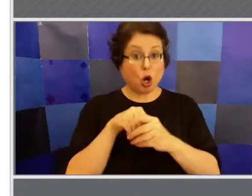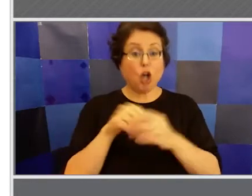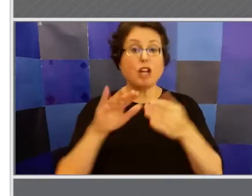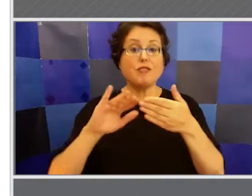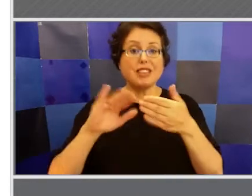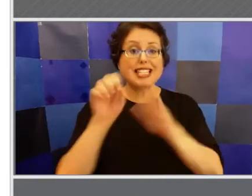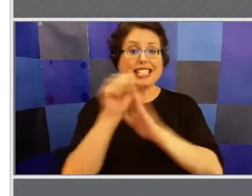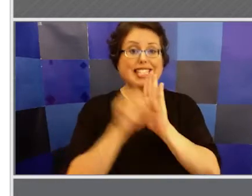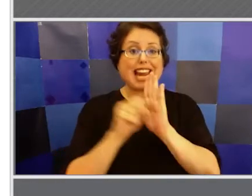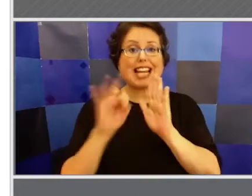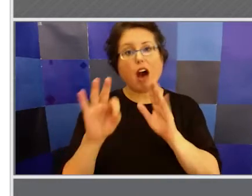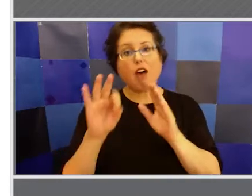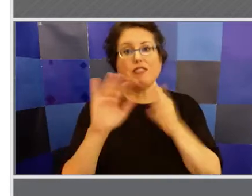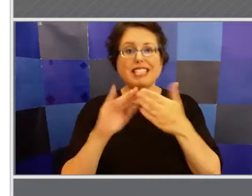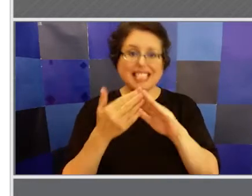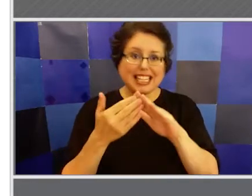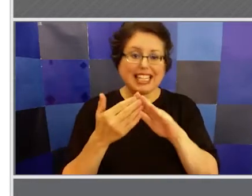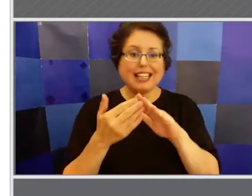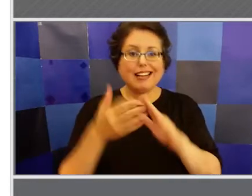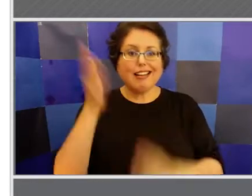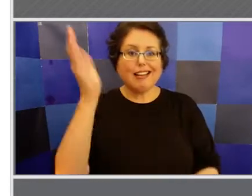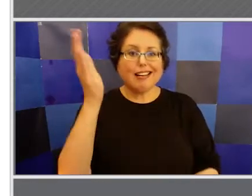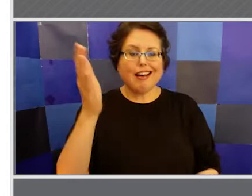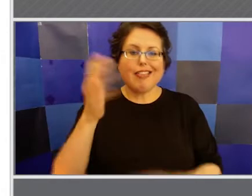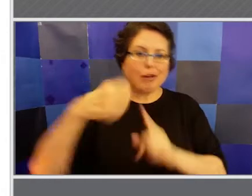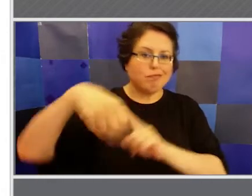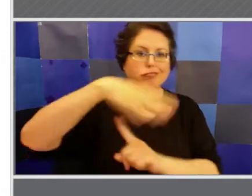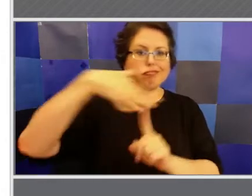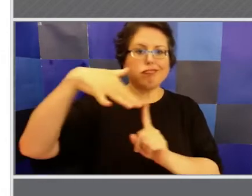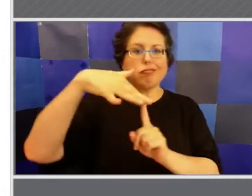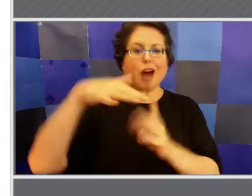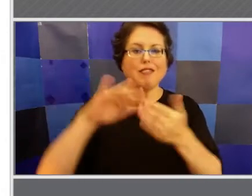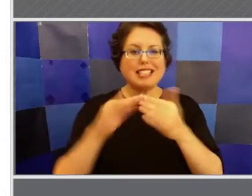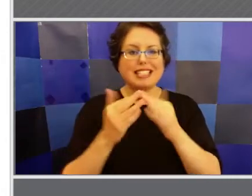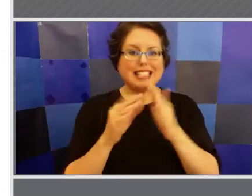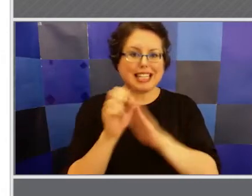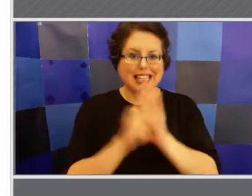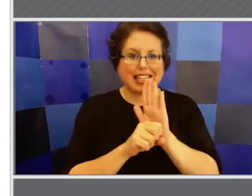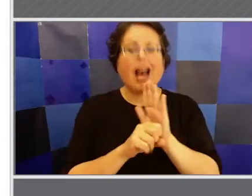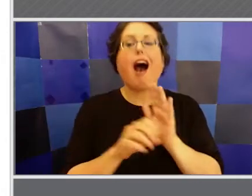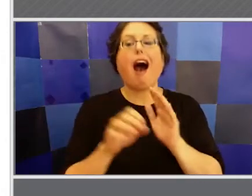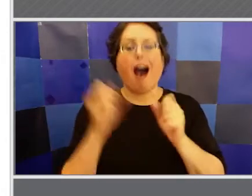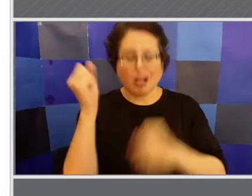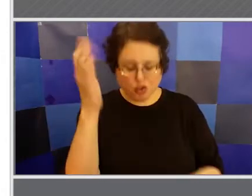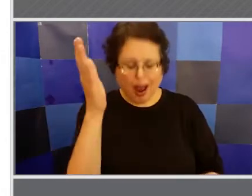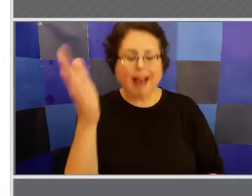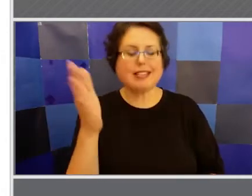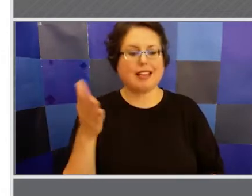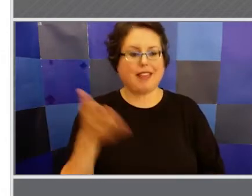So at that point then things are handed off to city council to deliberate. And then the budget.